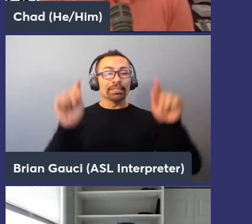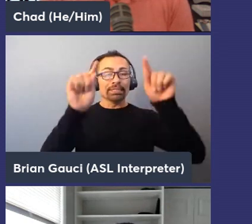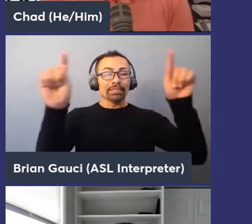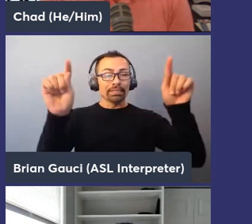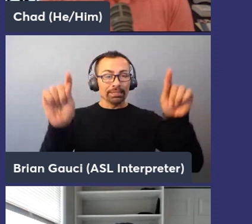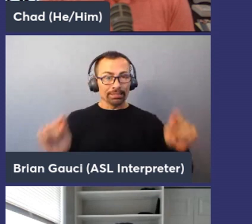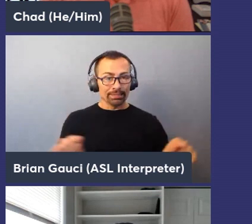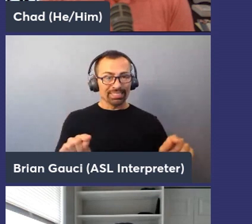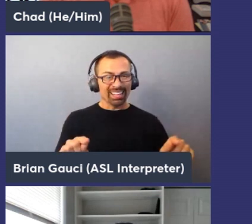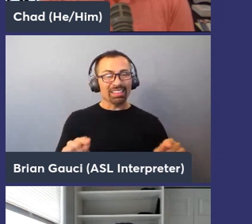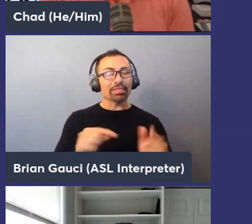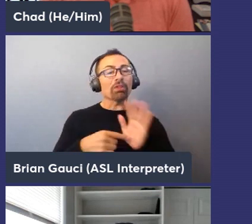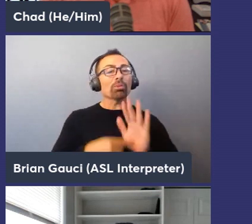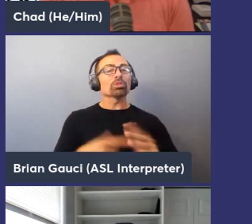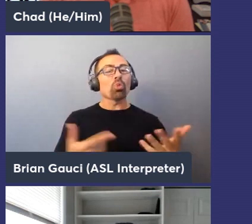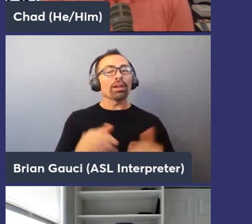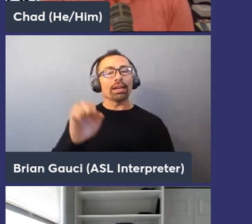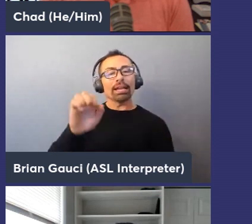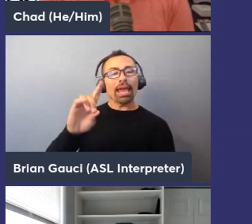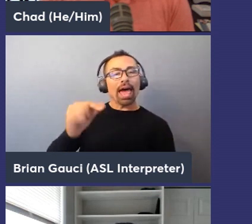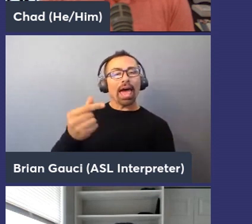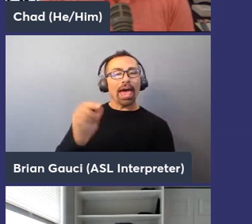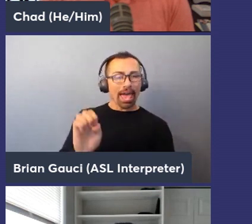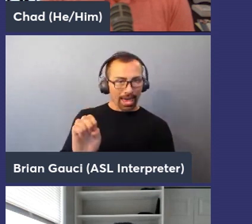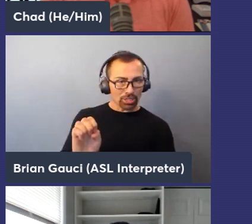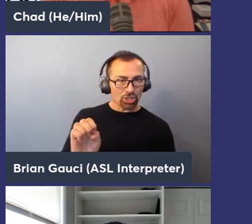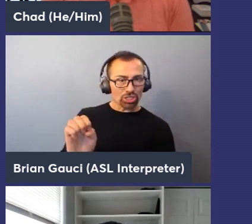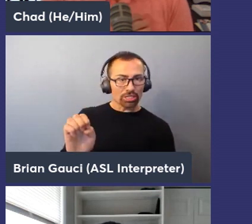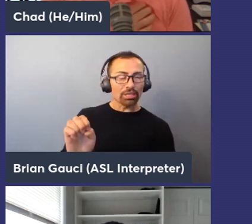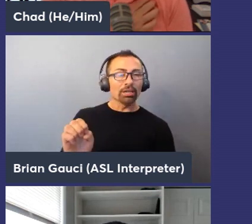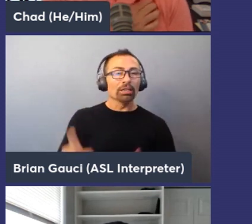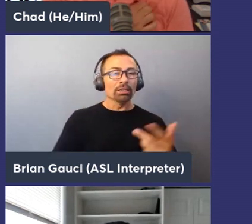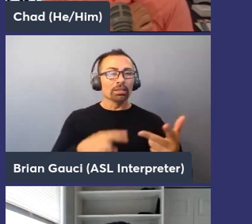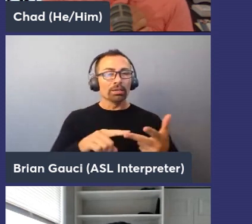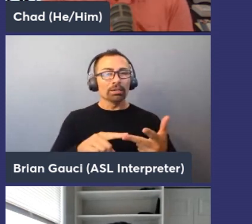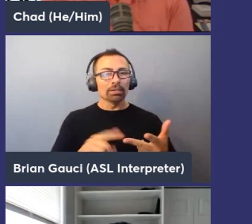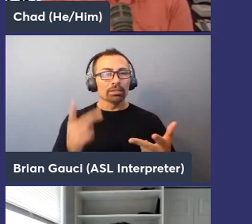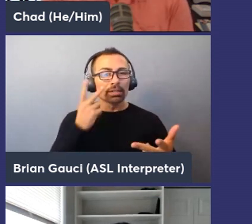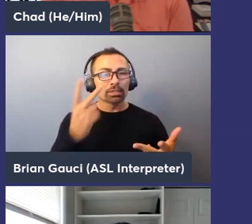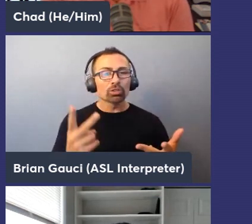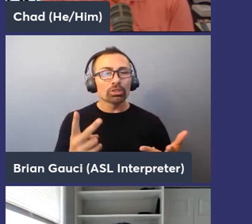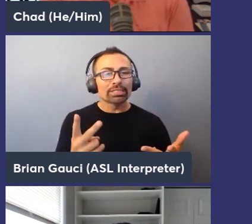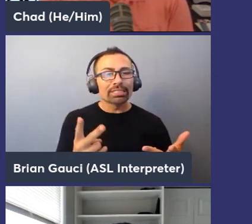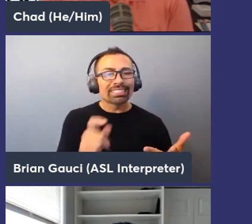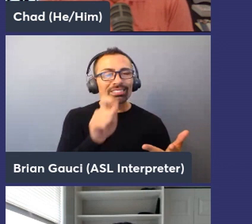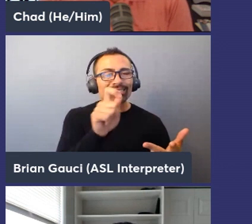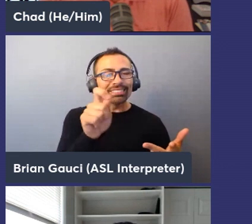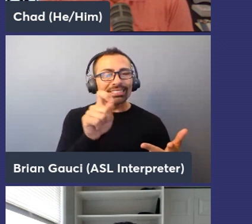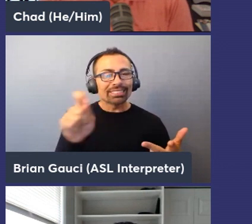and you'll see that there are these dashed syntax here that represents that.